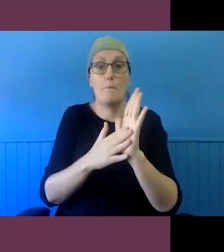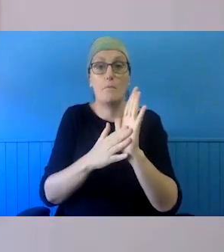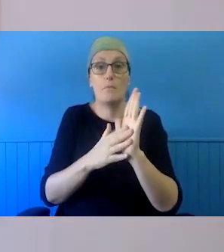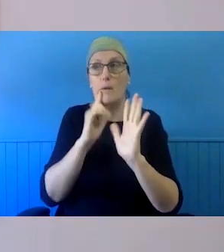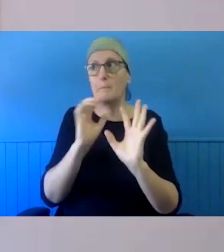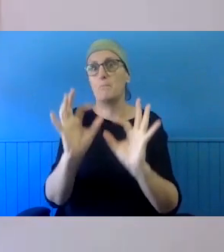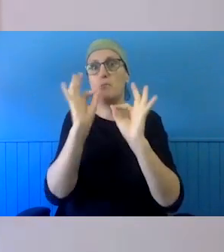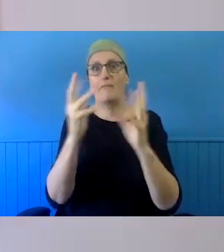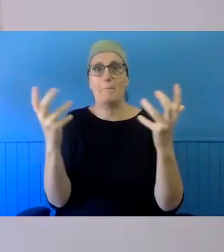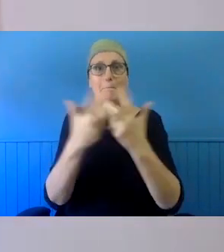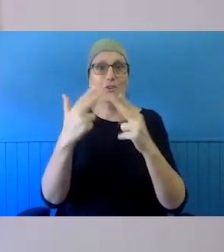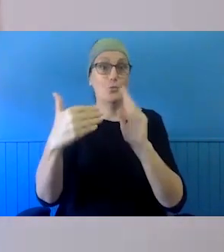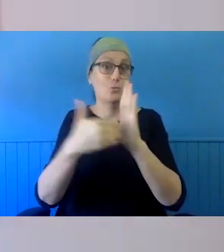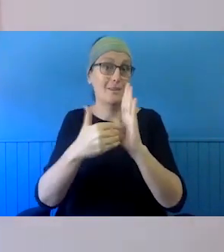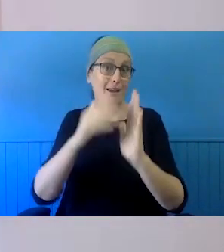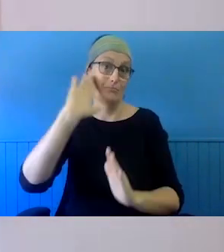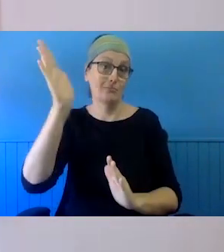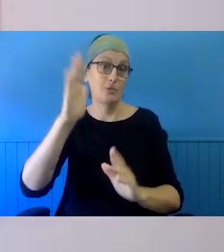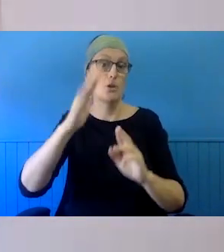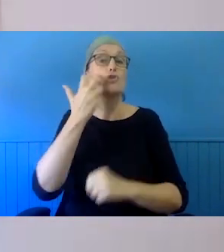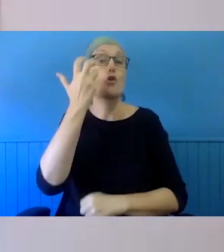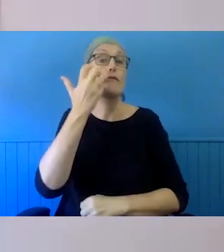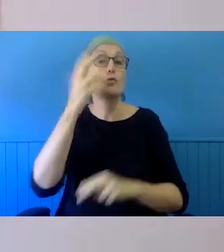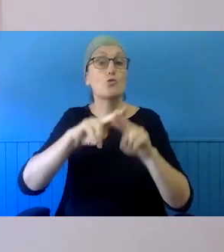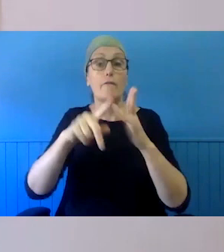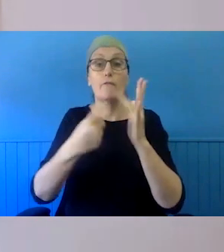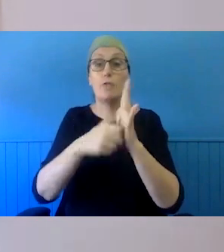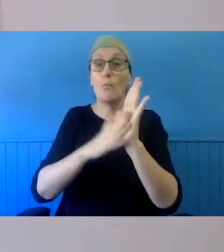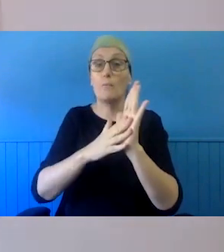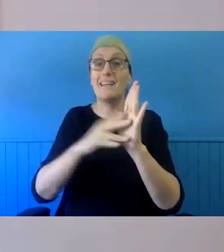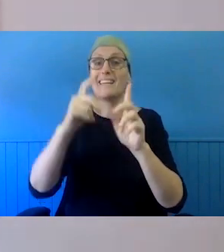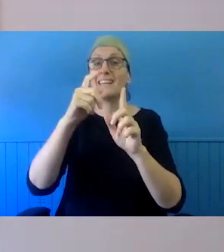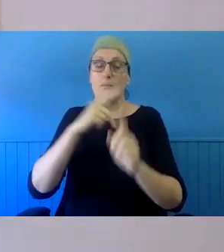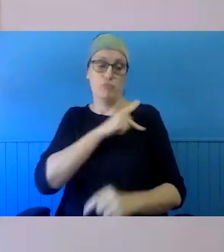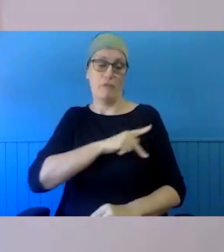program for organisations to rethink and reimagine, transform, their